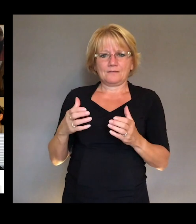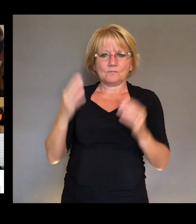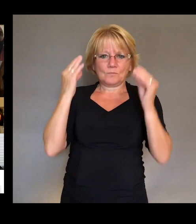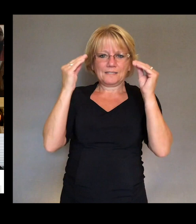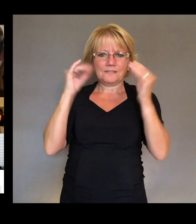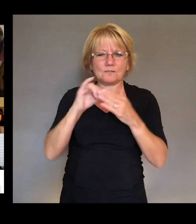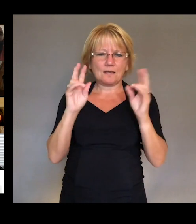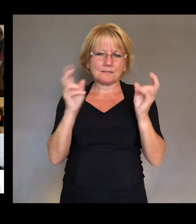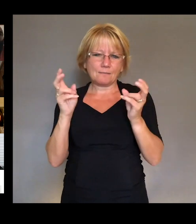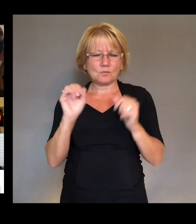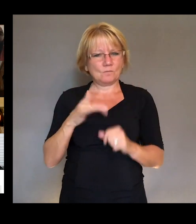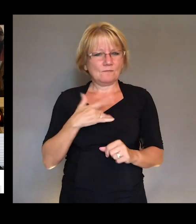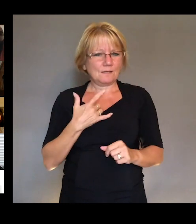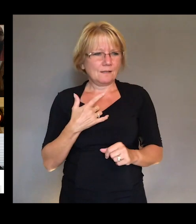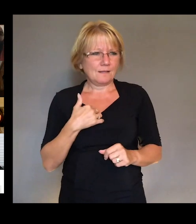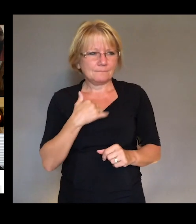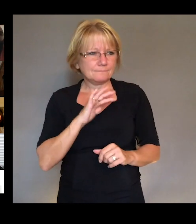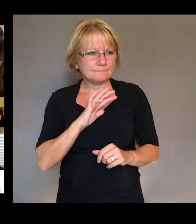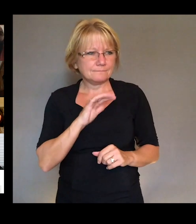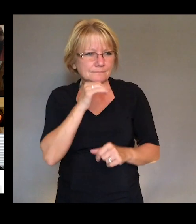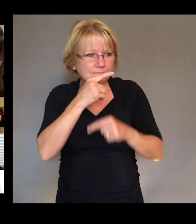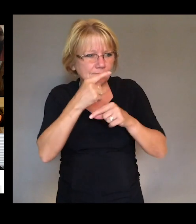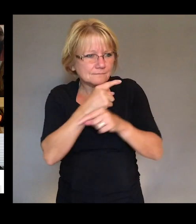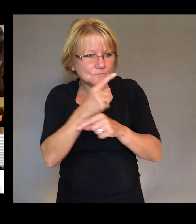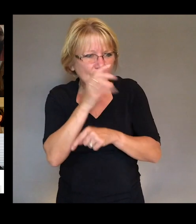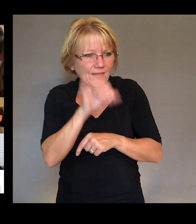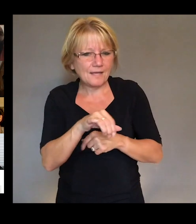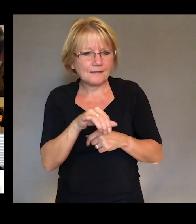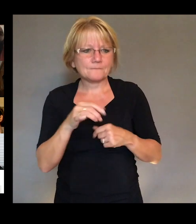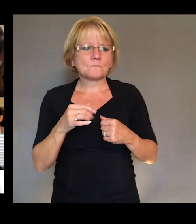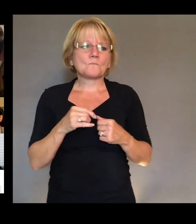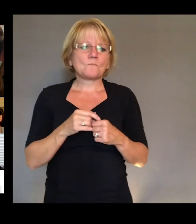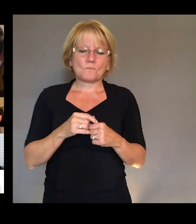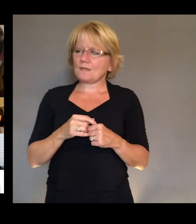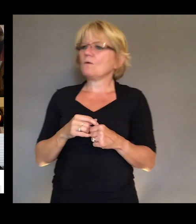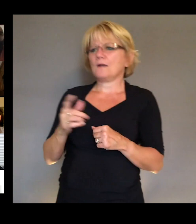when I teach that topic. Do you think I'm out of line when I do that? I think that it's appropriate